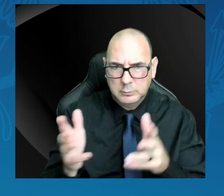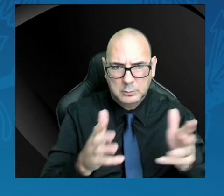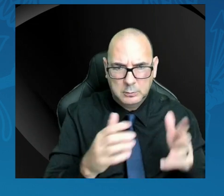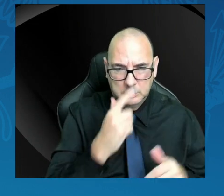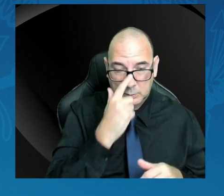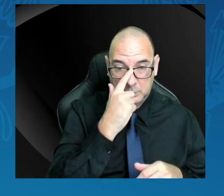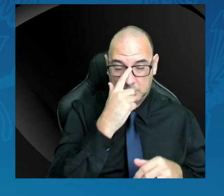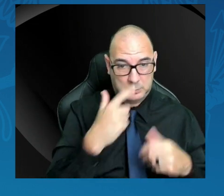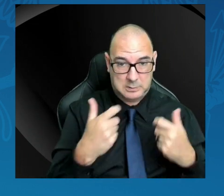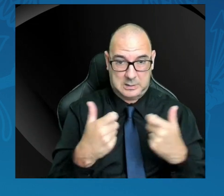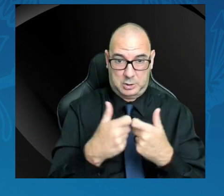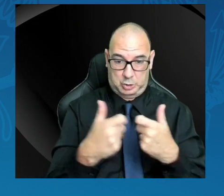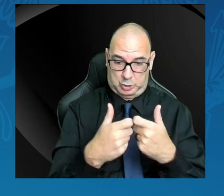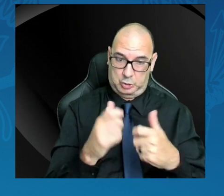in general are the future.